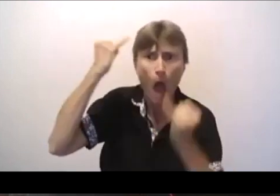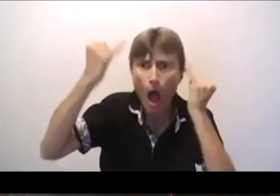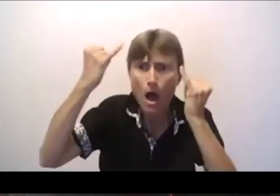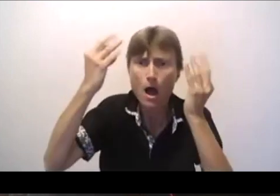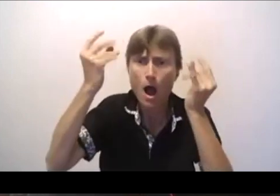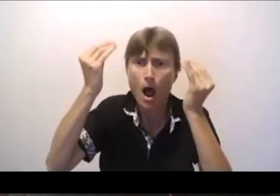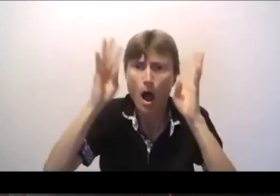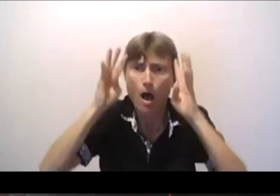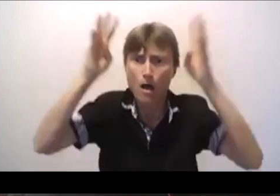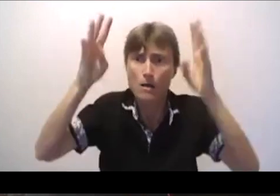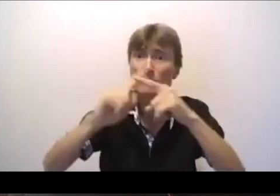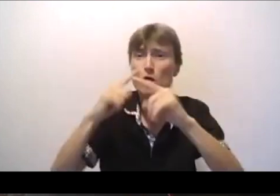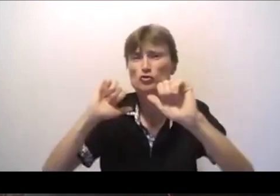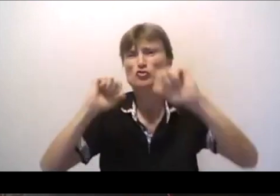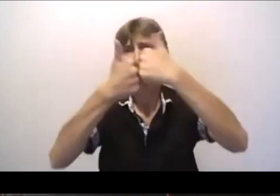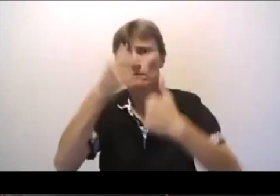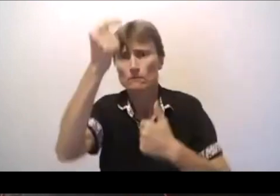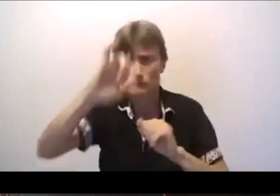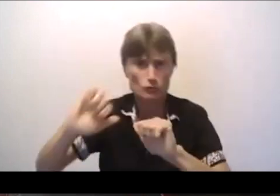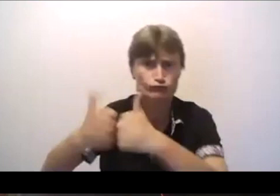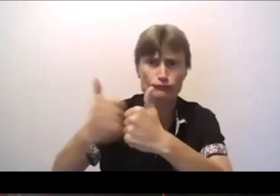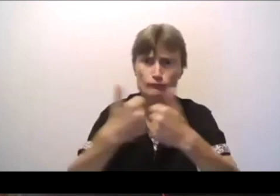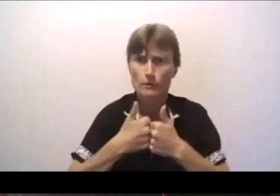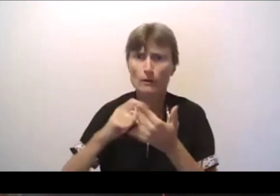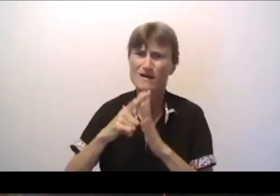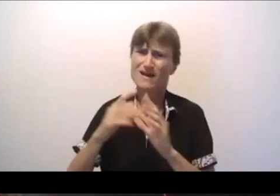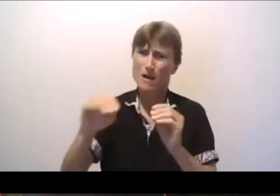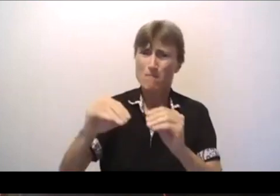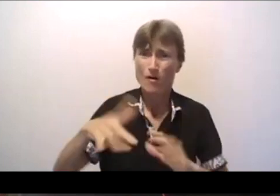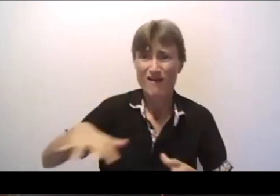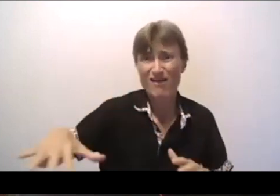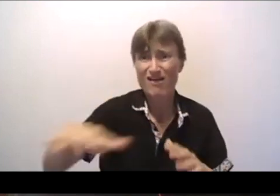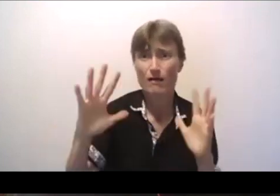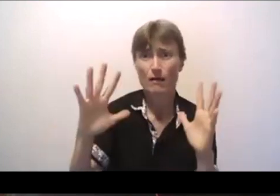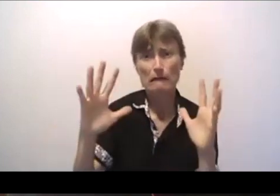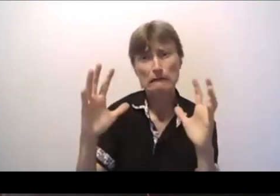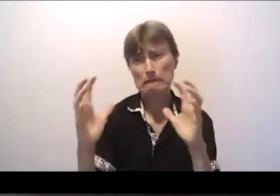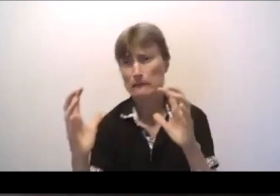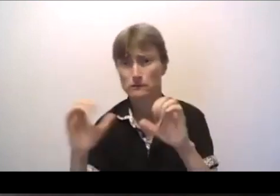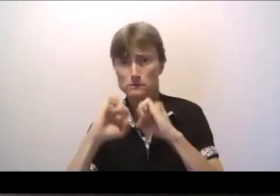of civic engagement within a healthier society amplifying voices that challenge in order to better understand each other